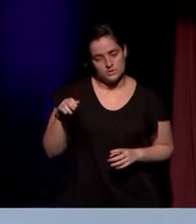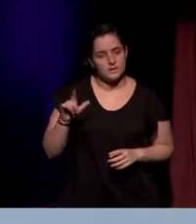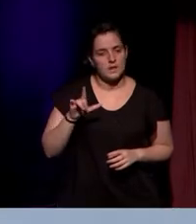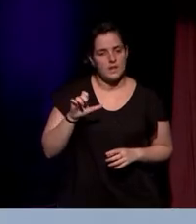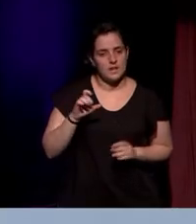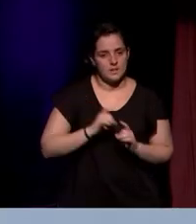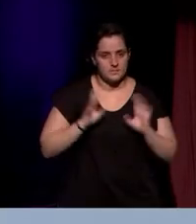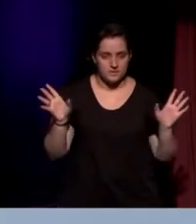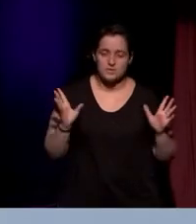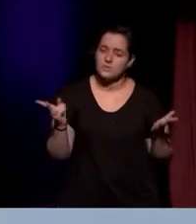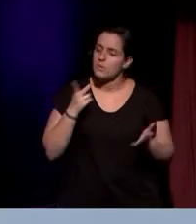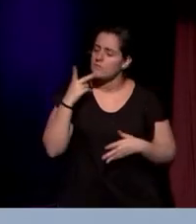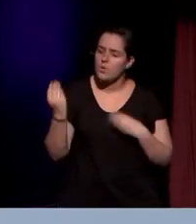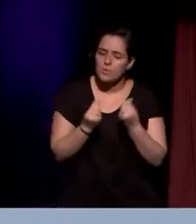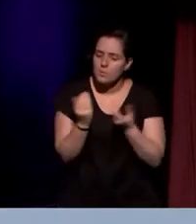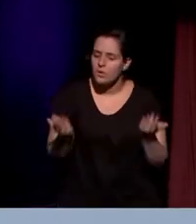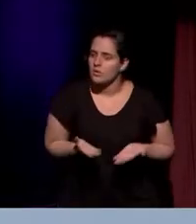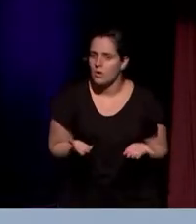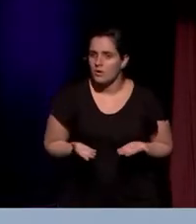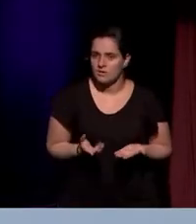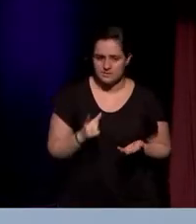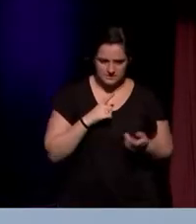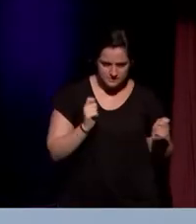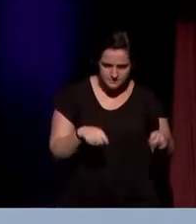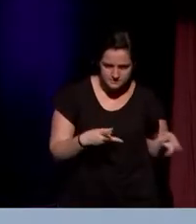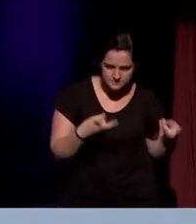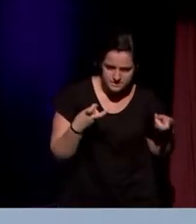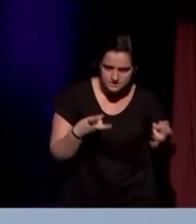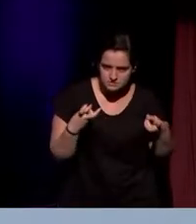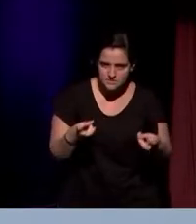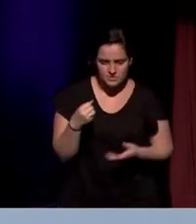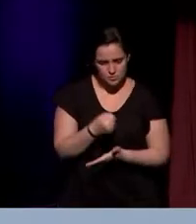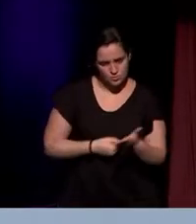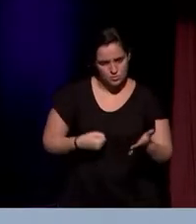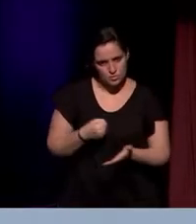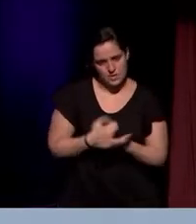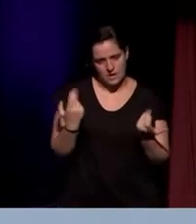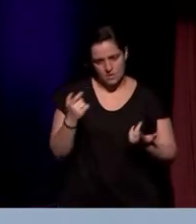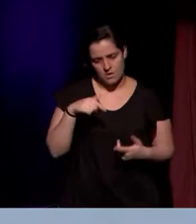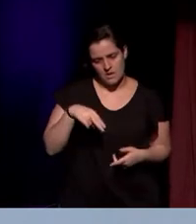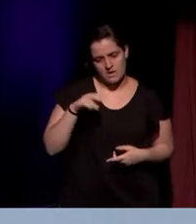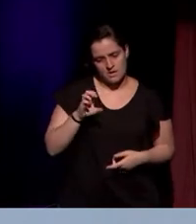There is a perception that the struggle is also against neoliberalism?